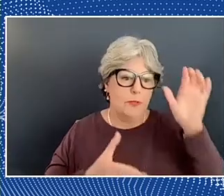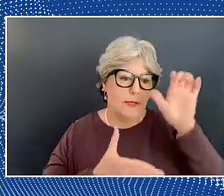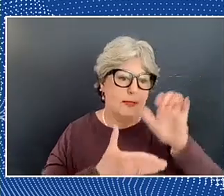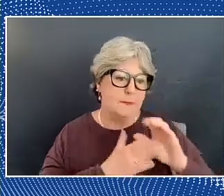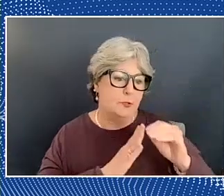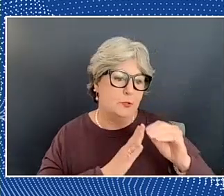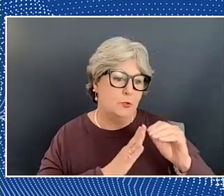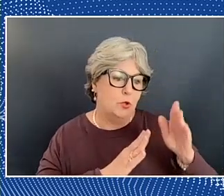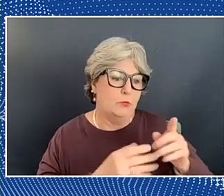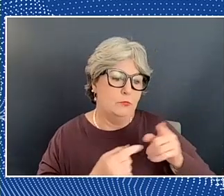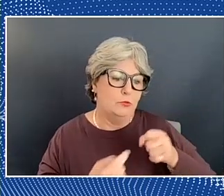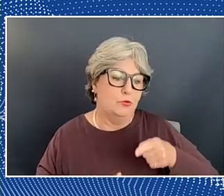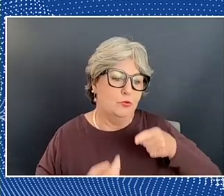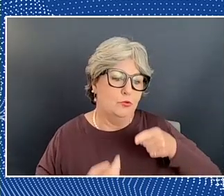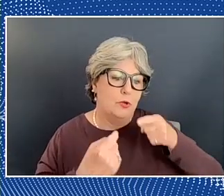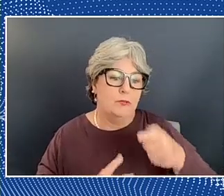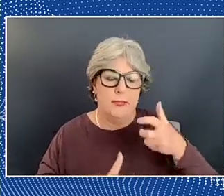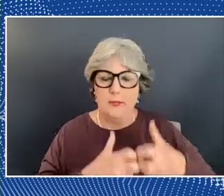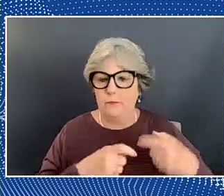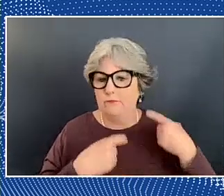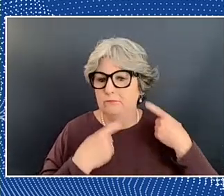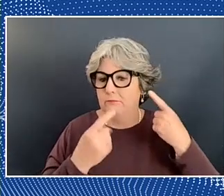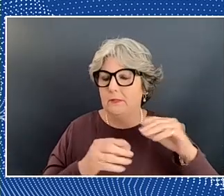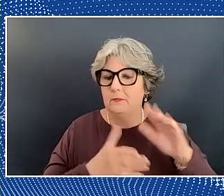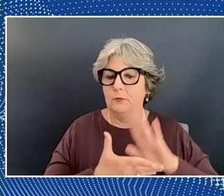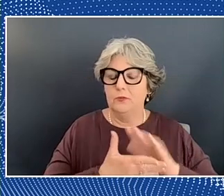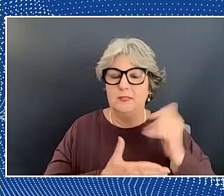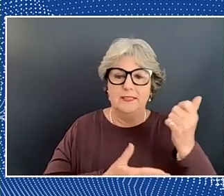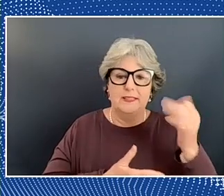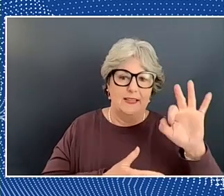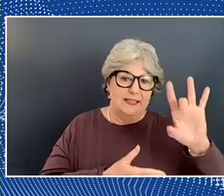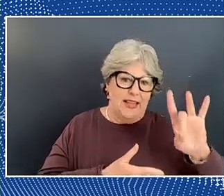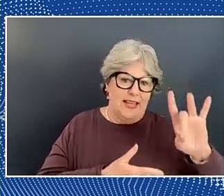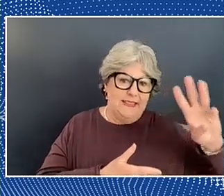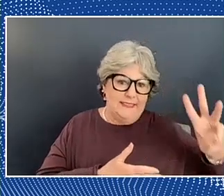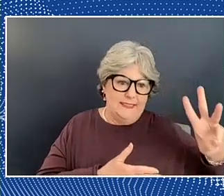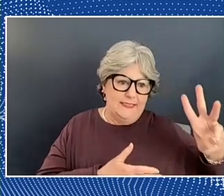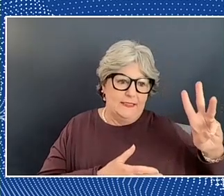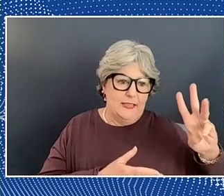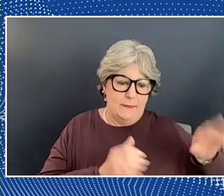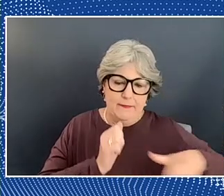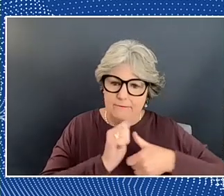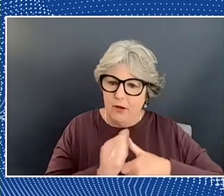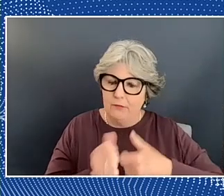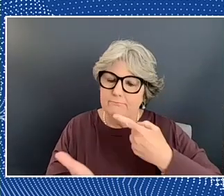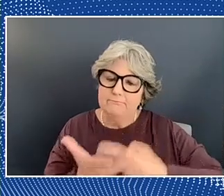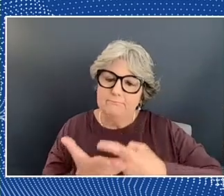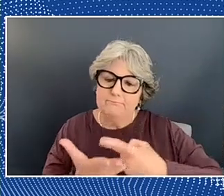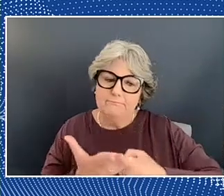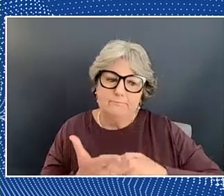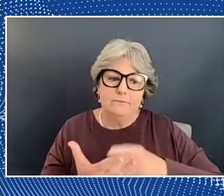been an issue since he left school in 1986. I've been following the discussions and even reached out to Jessica Ranucci,